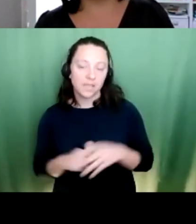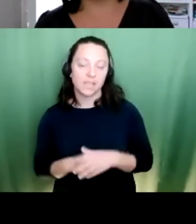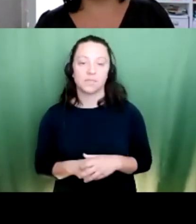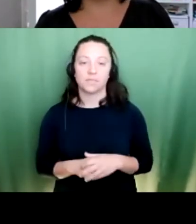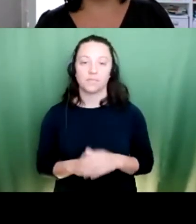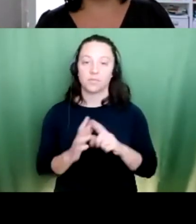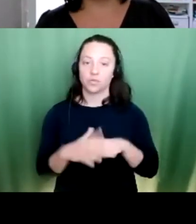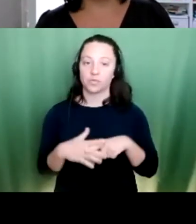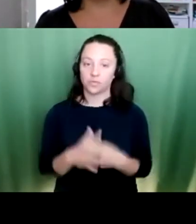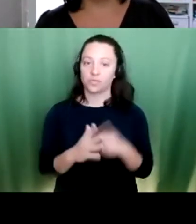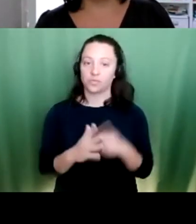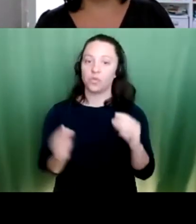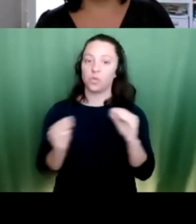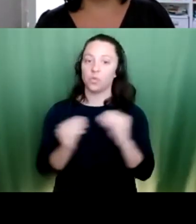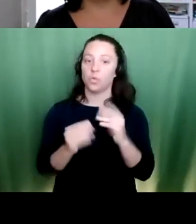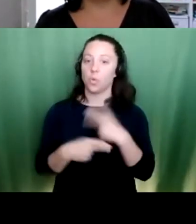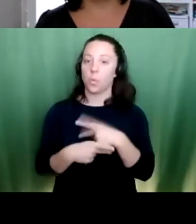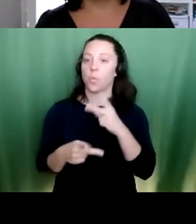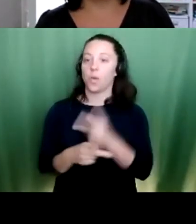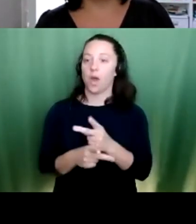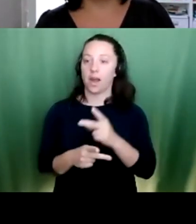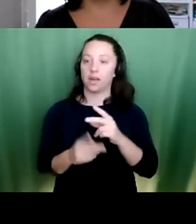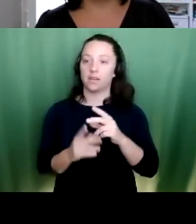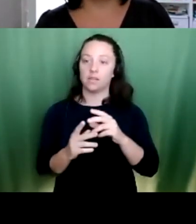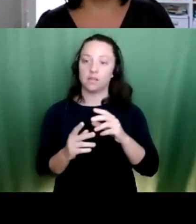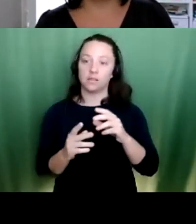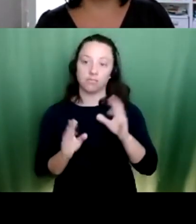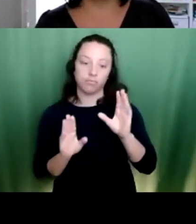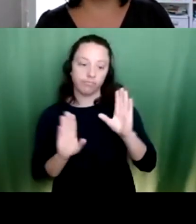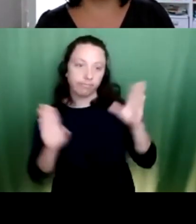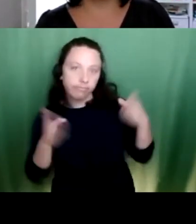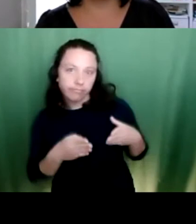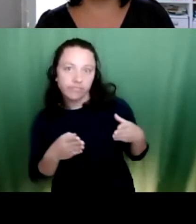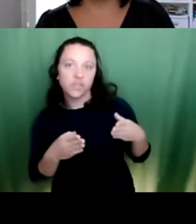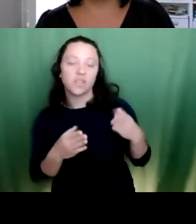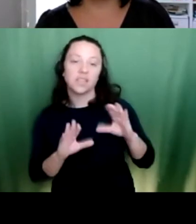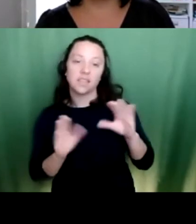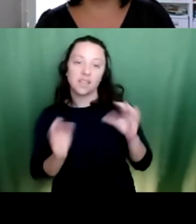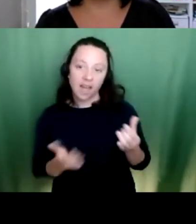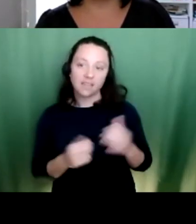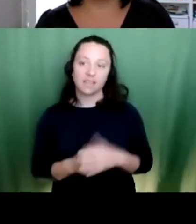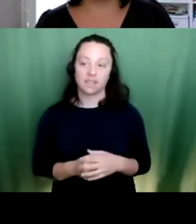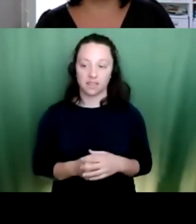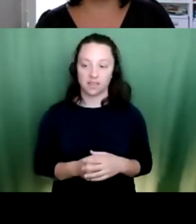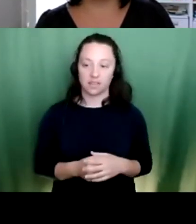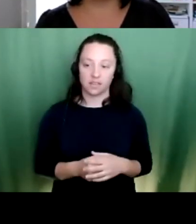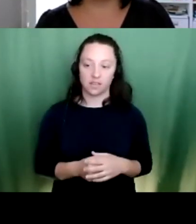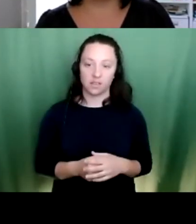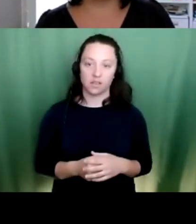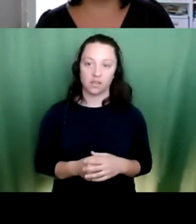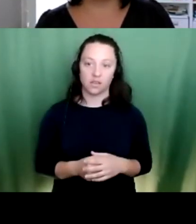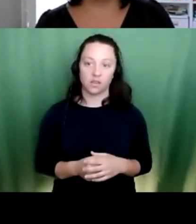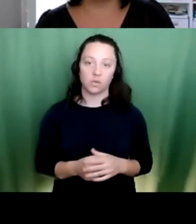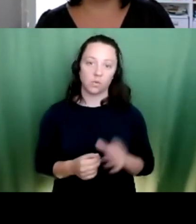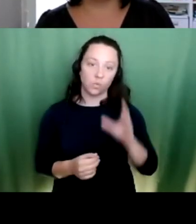product-oriented class, where we would get to know each of the students for about six weeks,